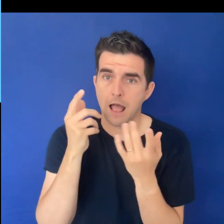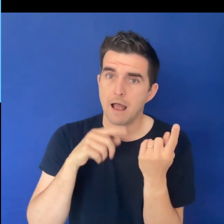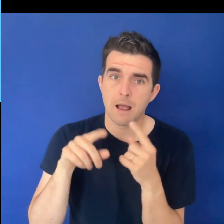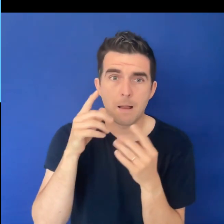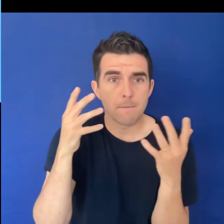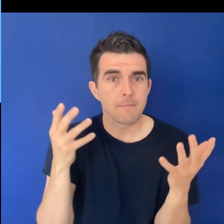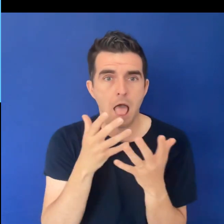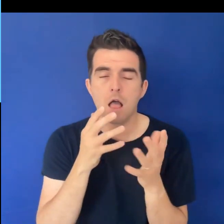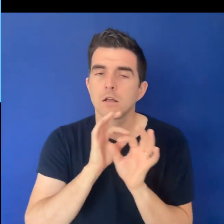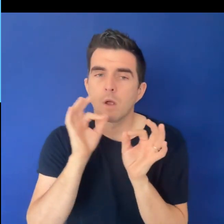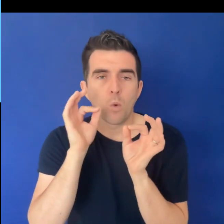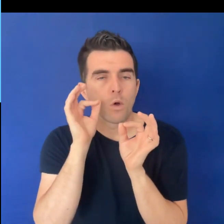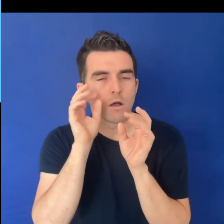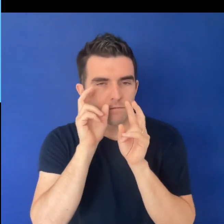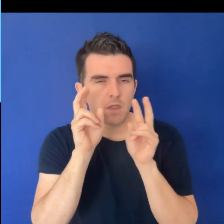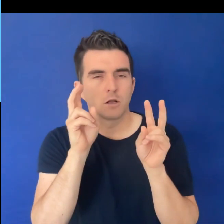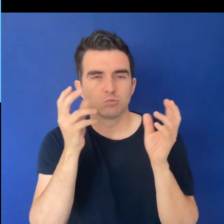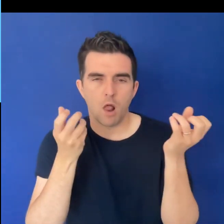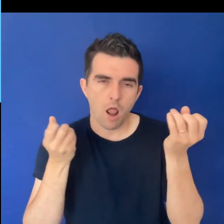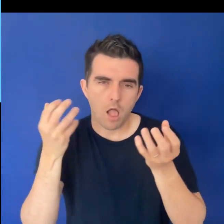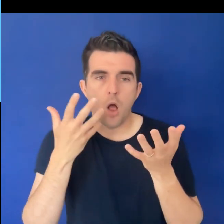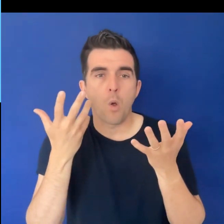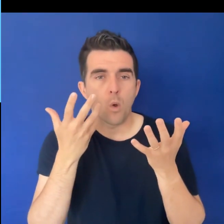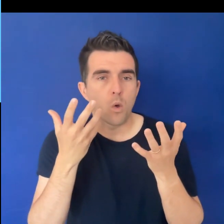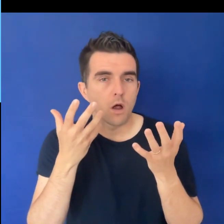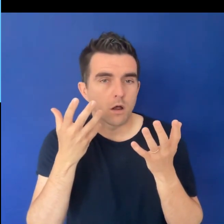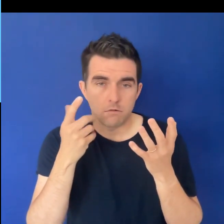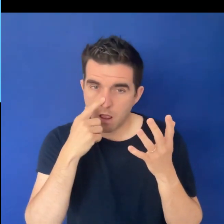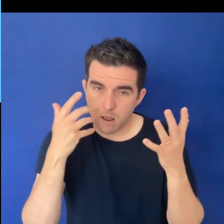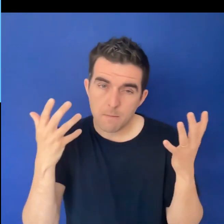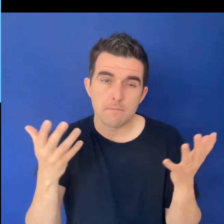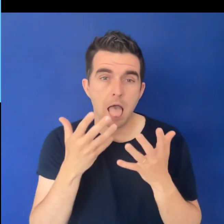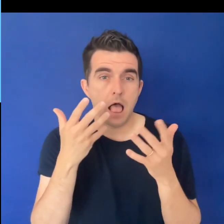without any visual input, to be able to be played purely with audio cues.